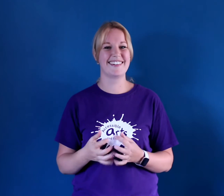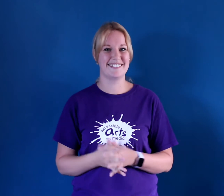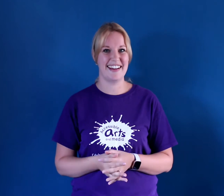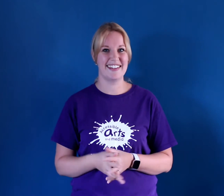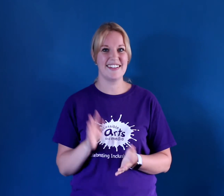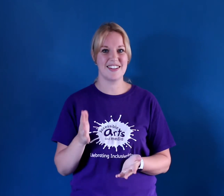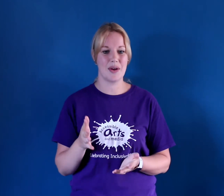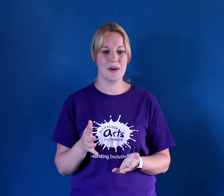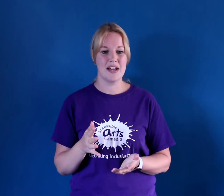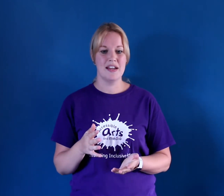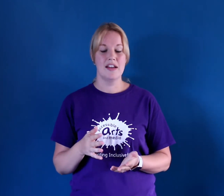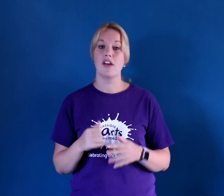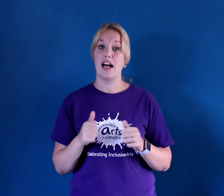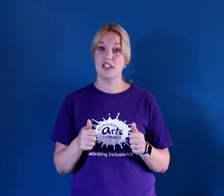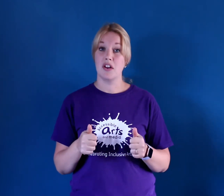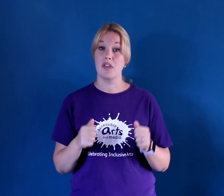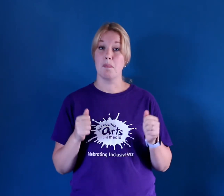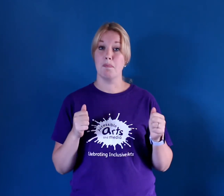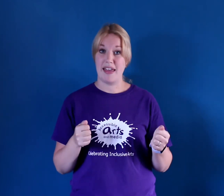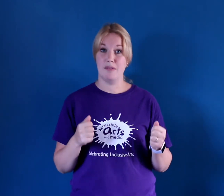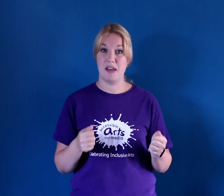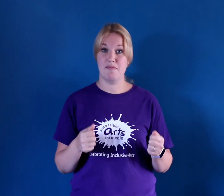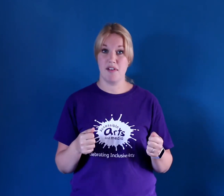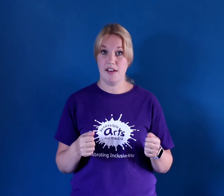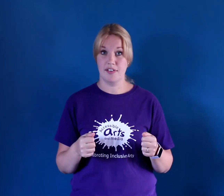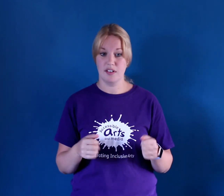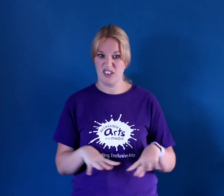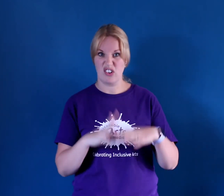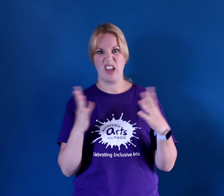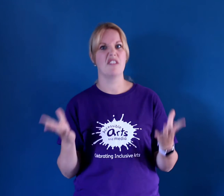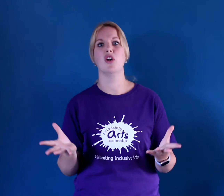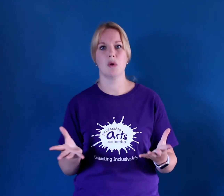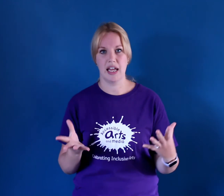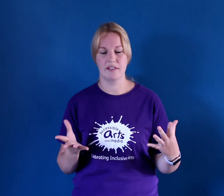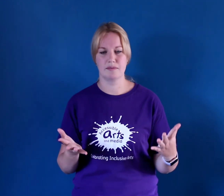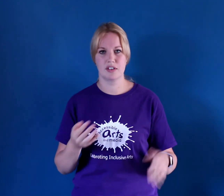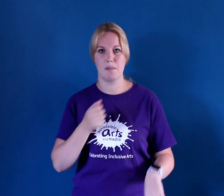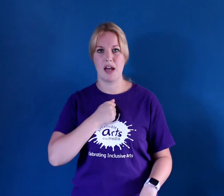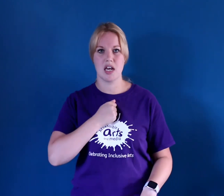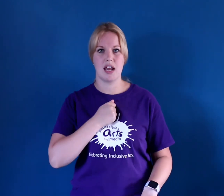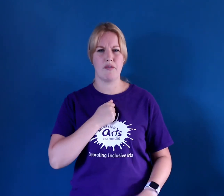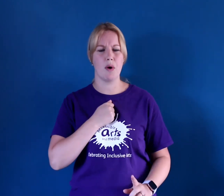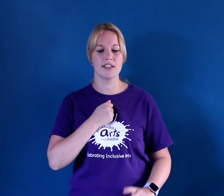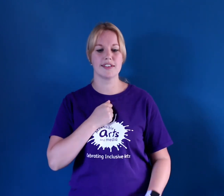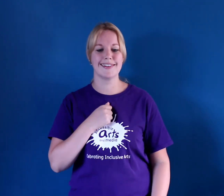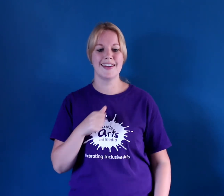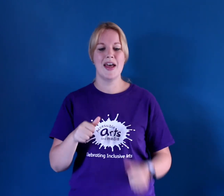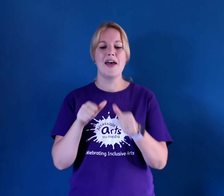Great. Let’s do, I’ll show you ‘the best beef braves’ because that’s all one line. So my turn, have a watch.